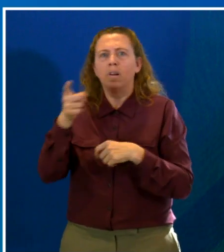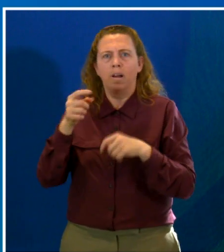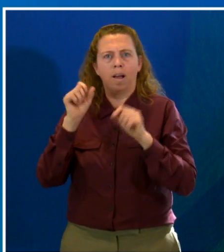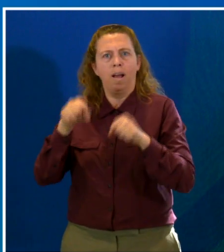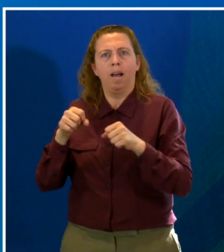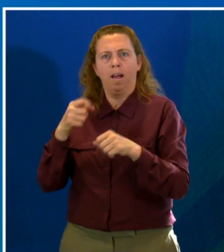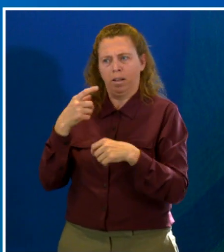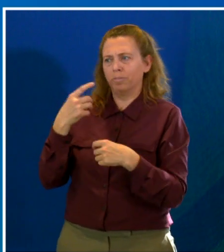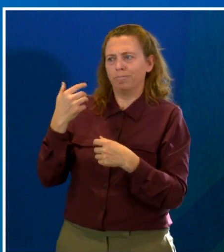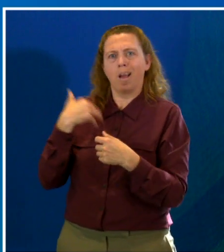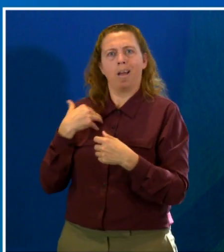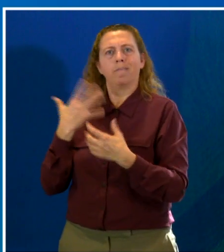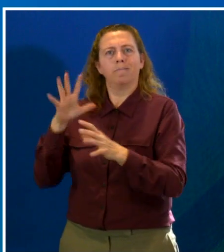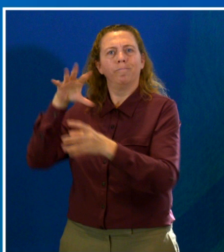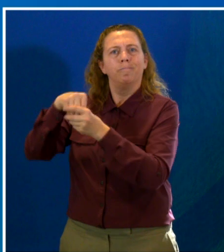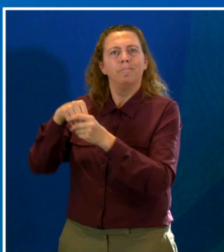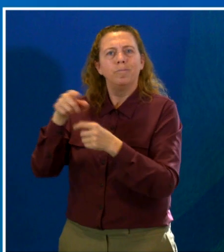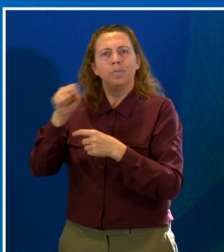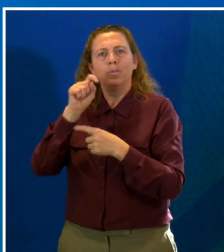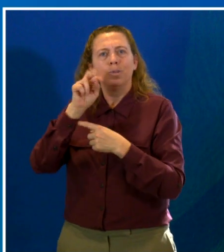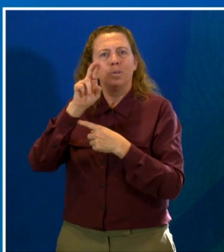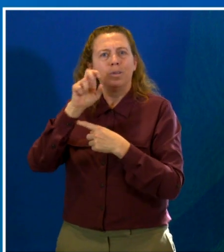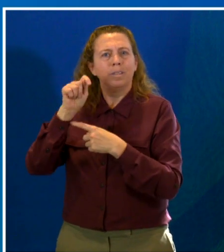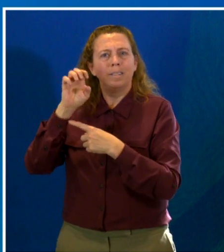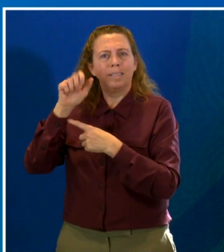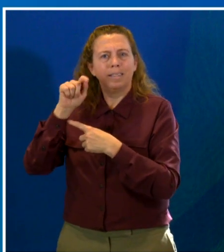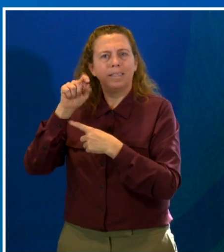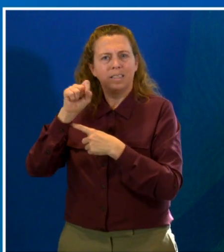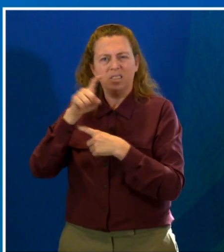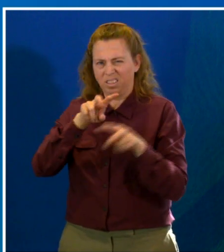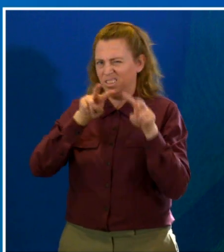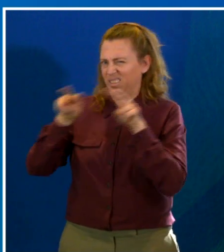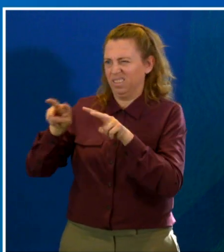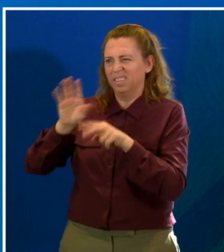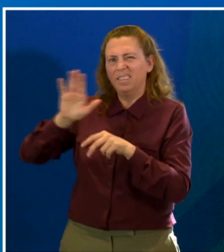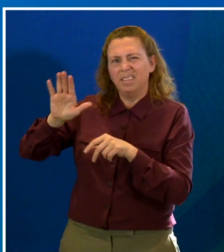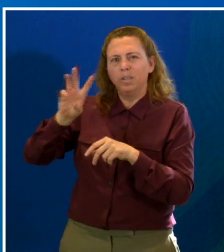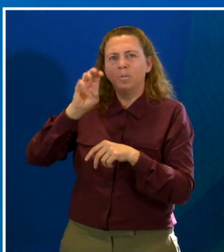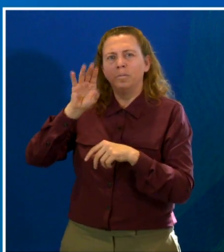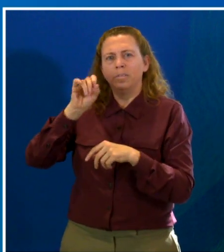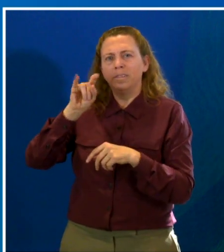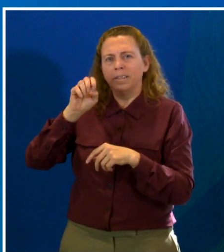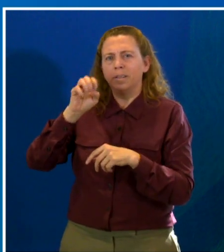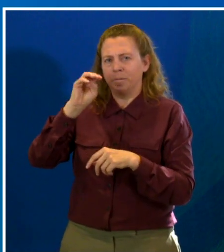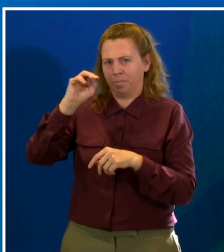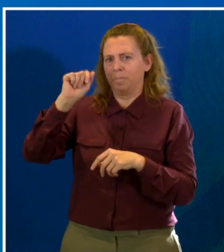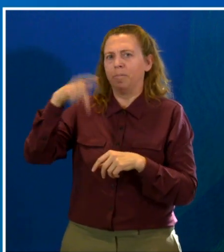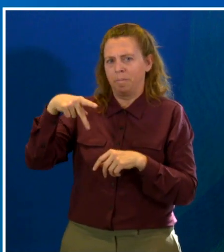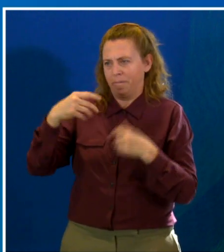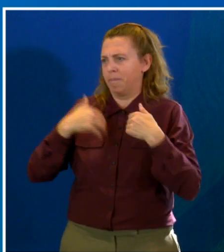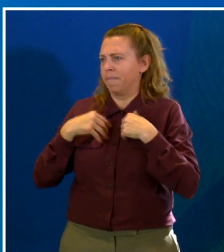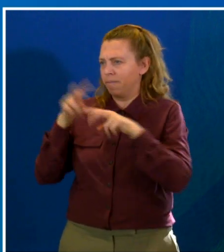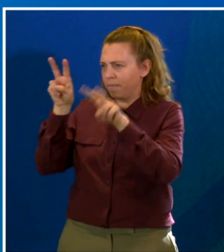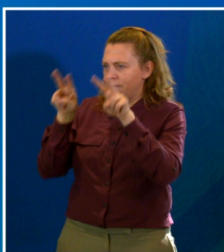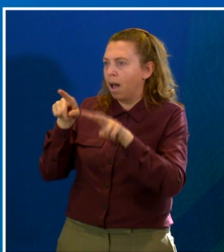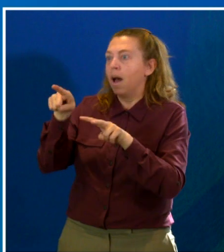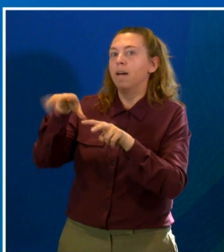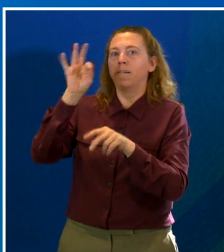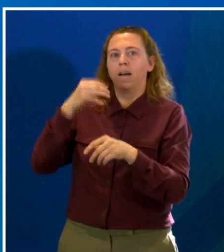map, go to the link on the screen. And finally, I'd also like to share a couple of updates from